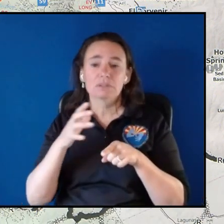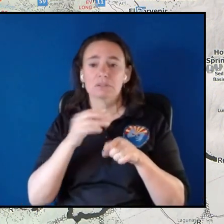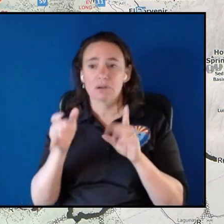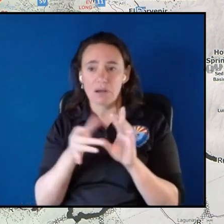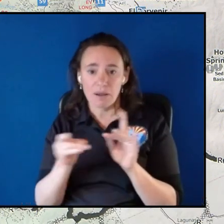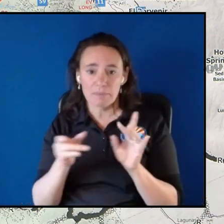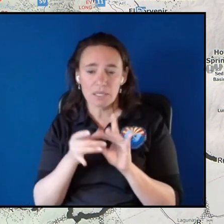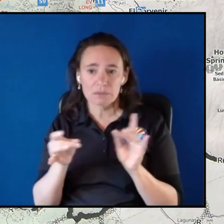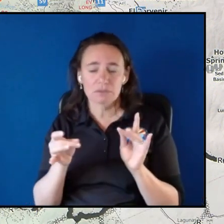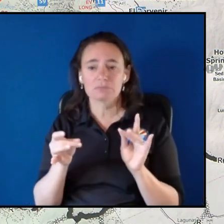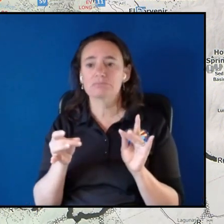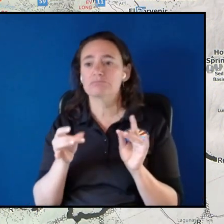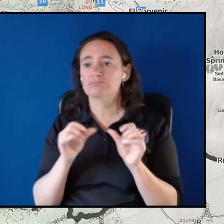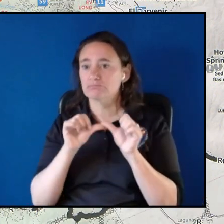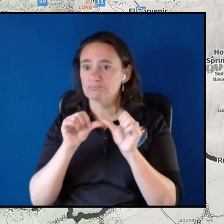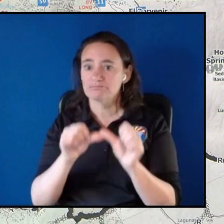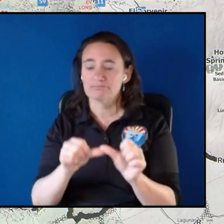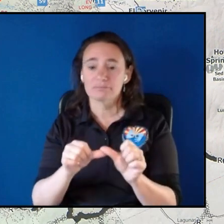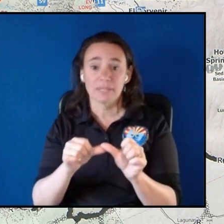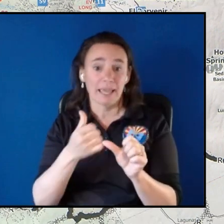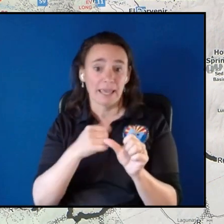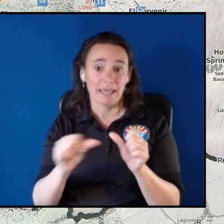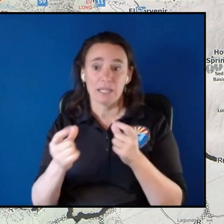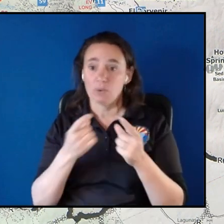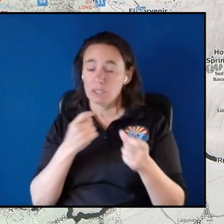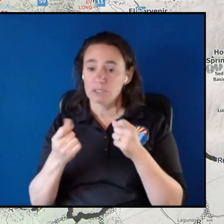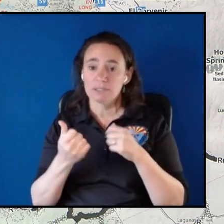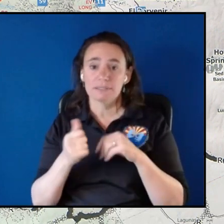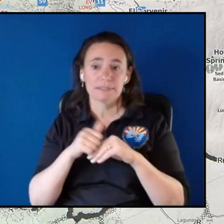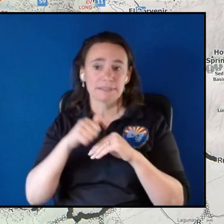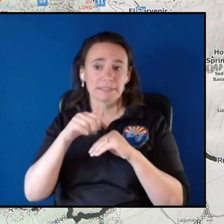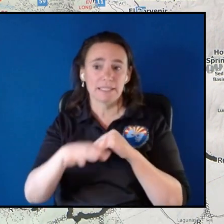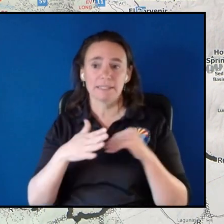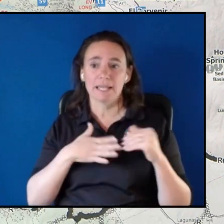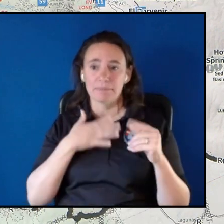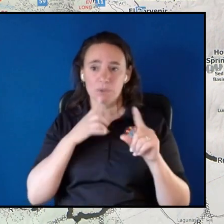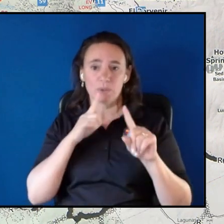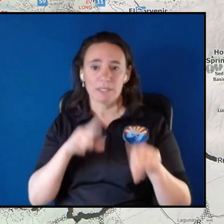if there's questions, send them in. We're happy to answer.